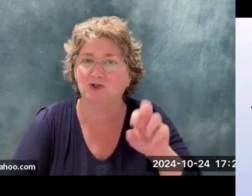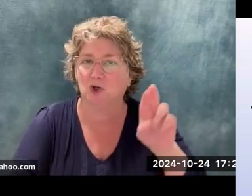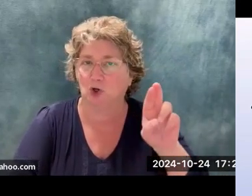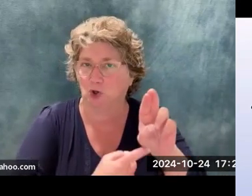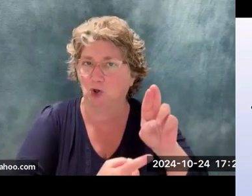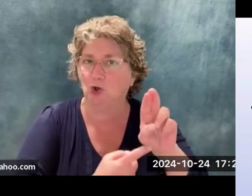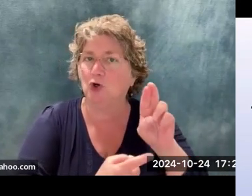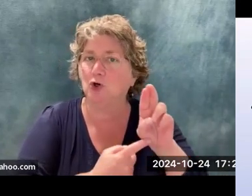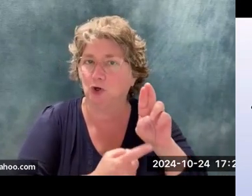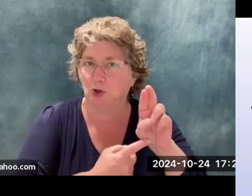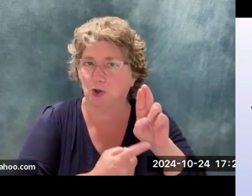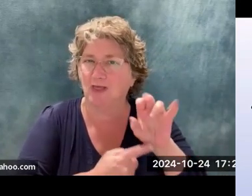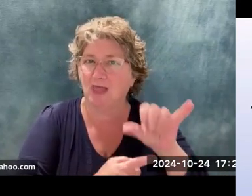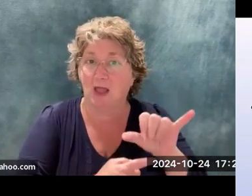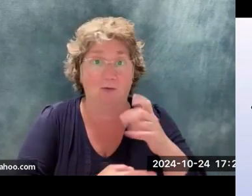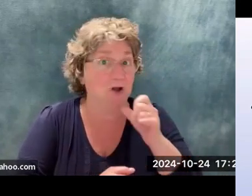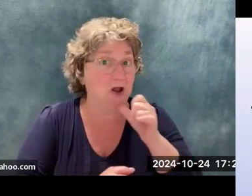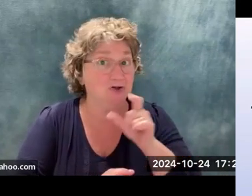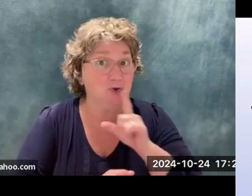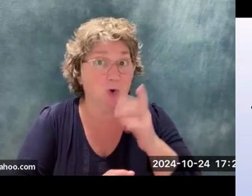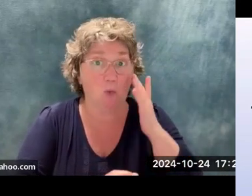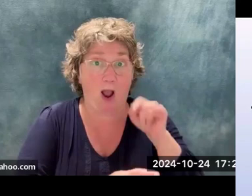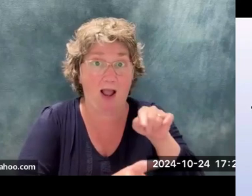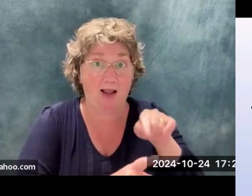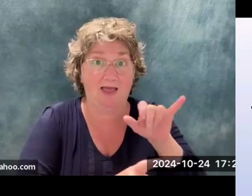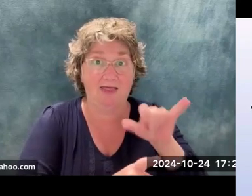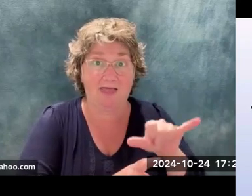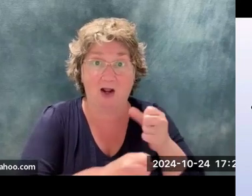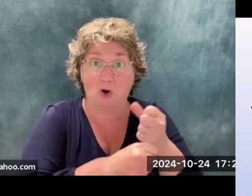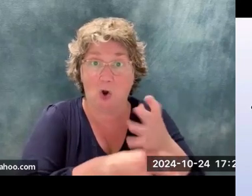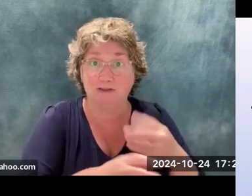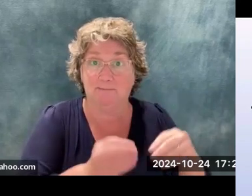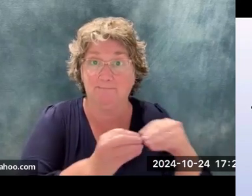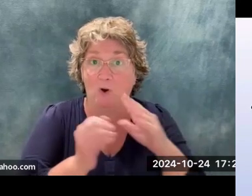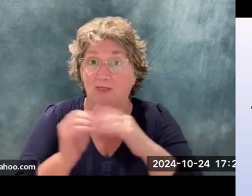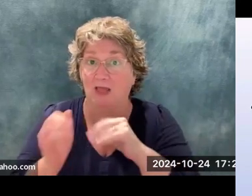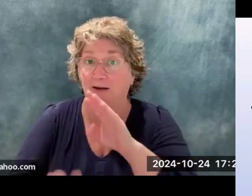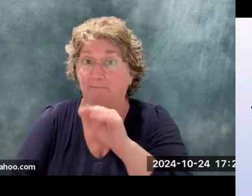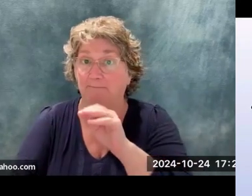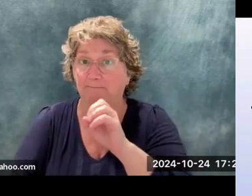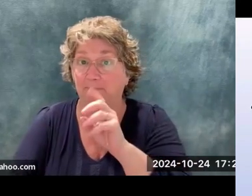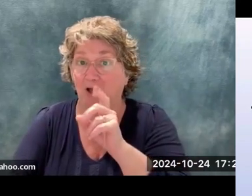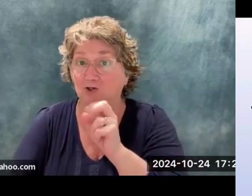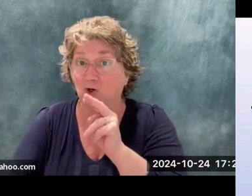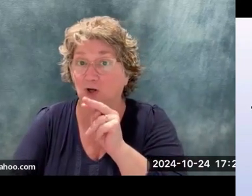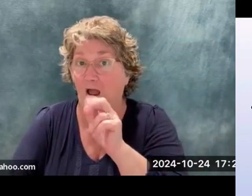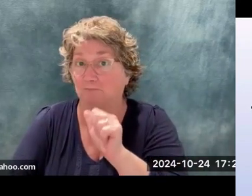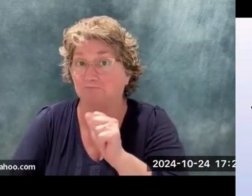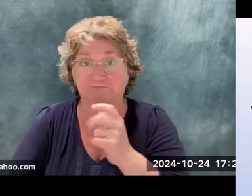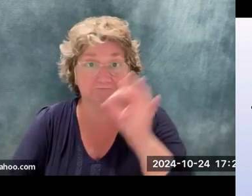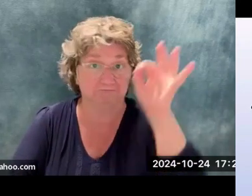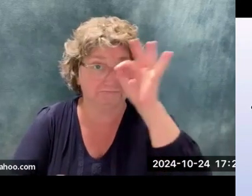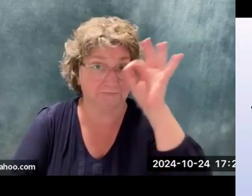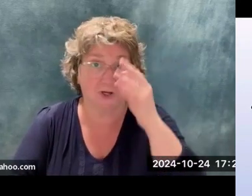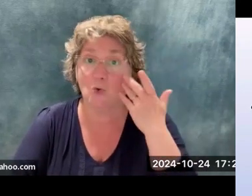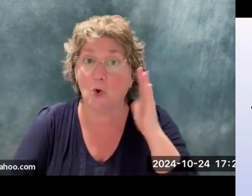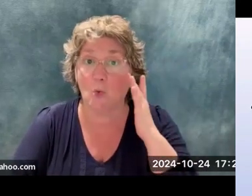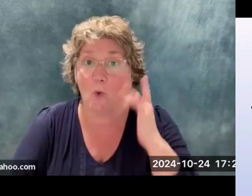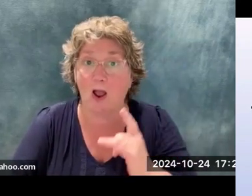of this than the Moderna. We're not sure why. Now the adolescent males, if you want to boost